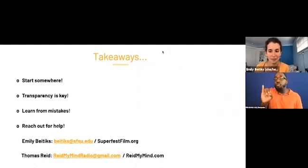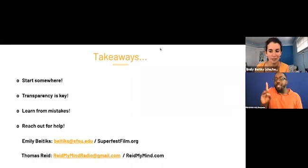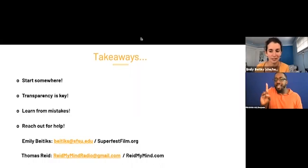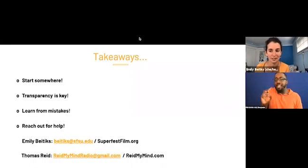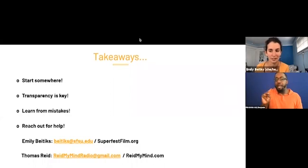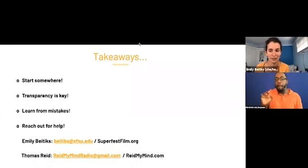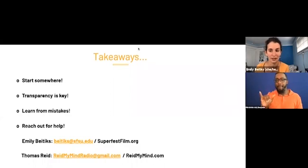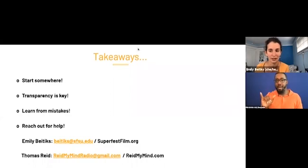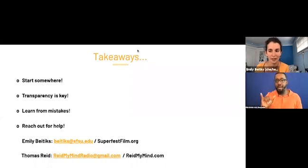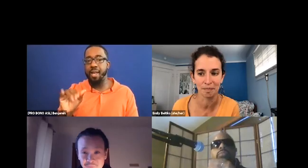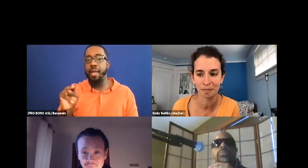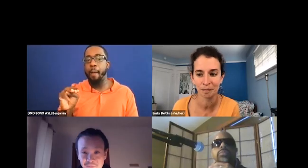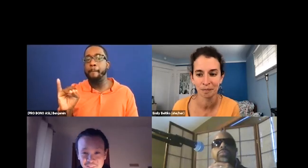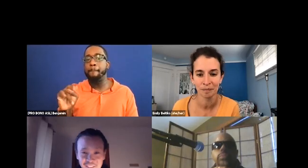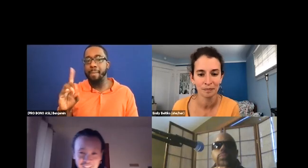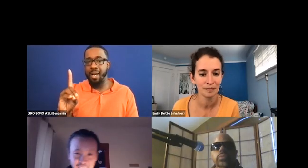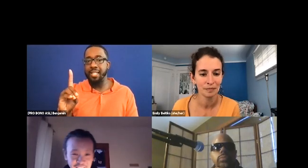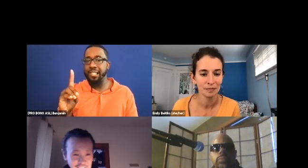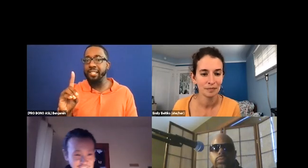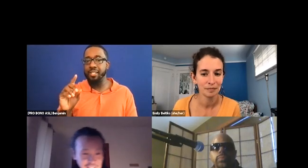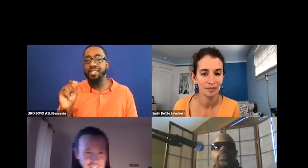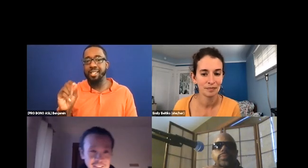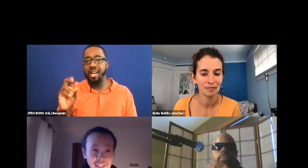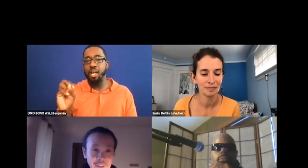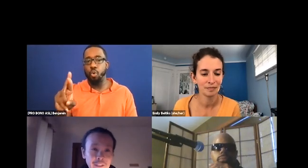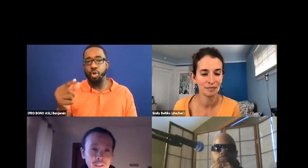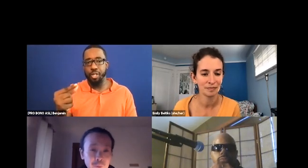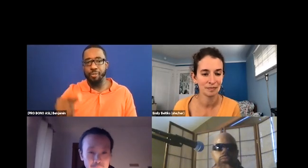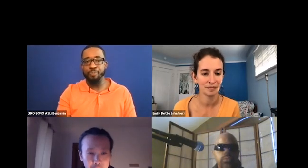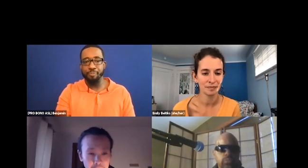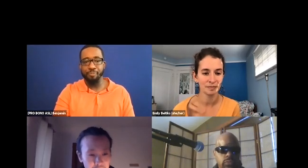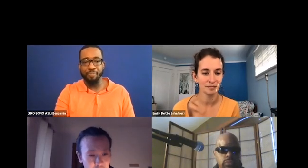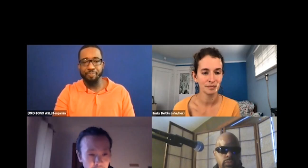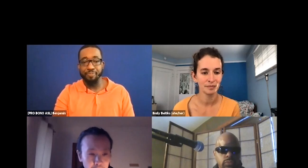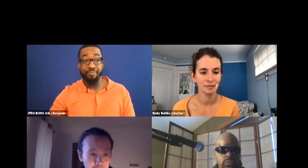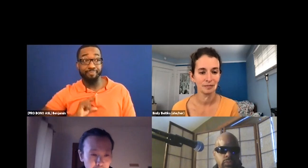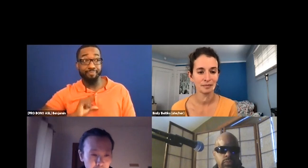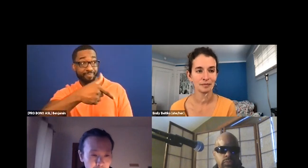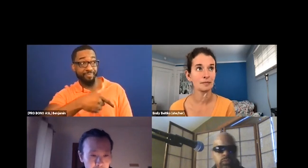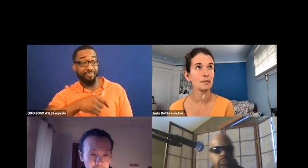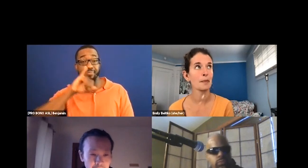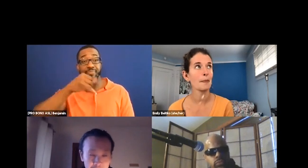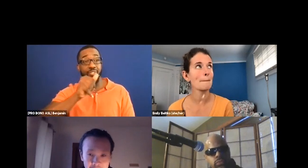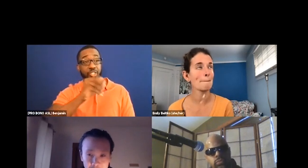We've been looking at them and they're really great. Thank you so much to both Thomas and Emily.